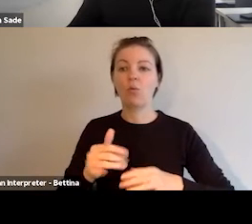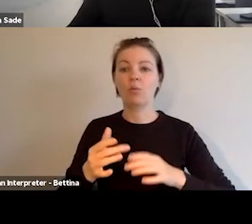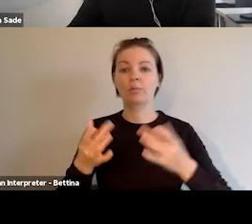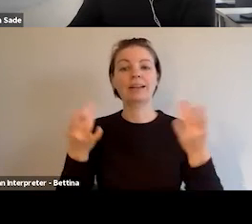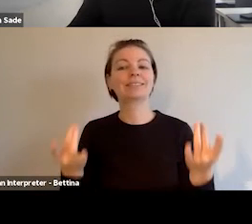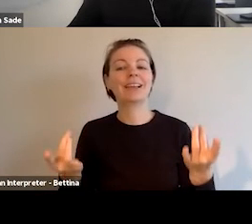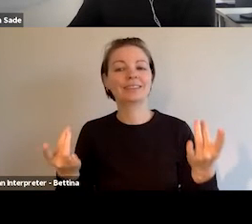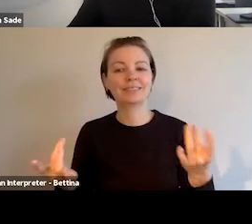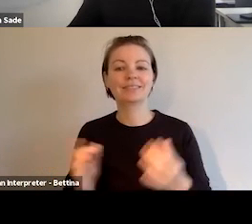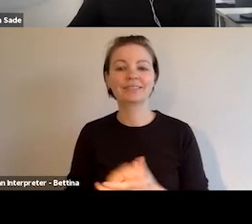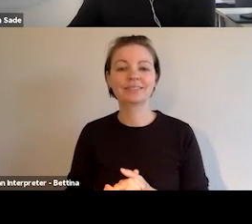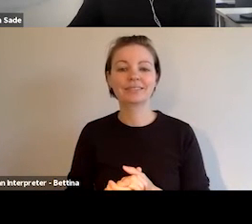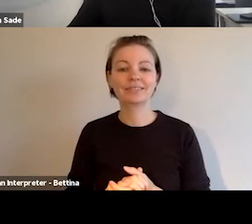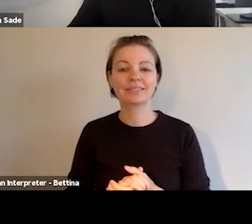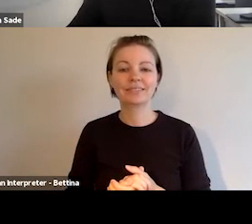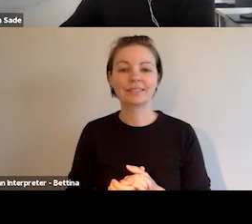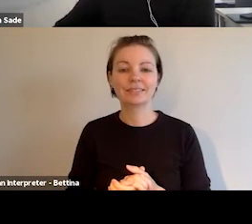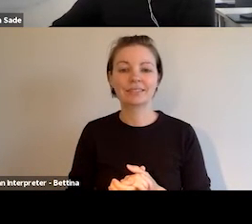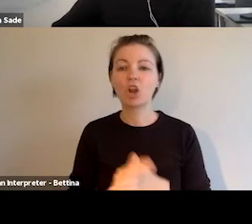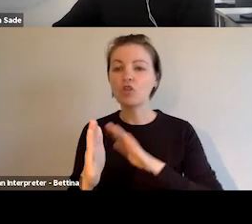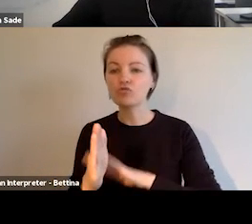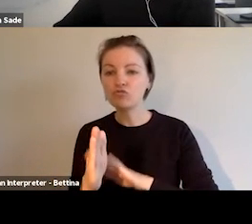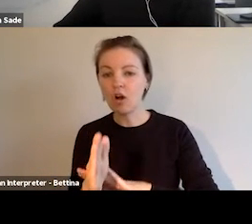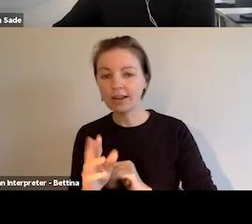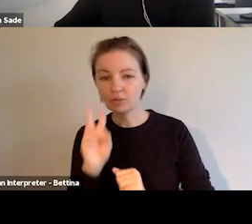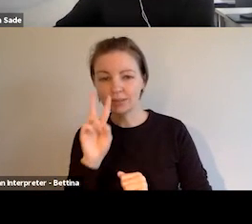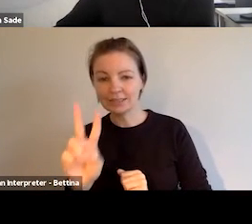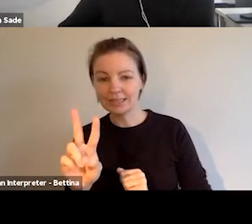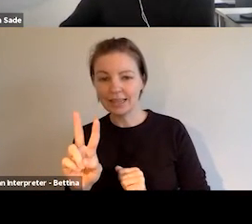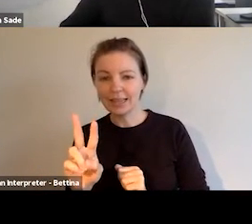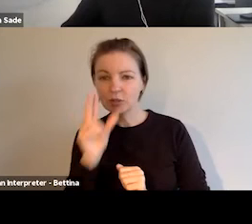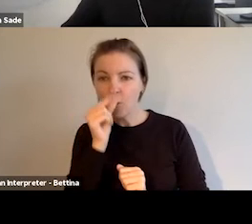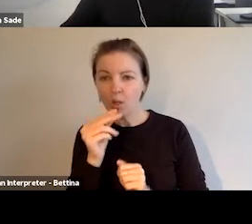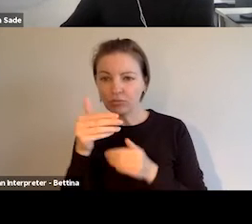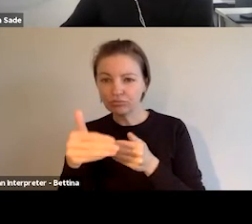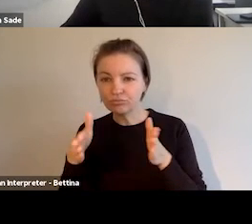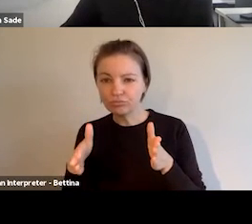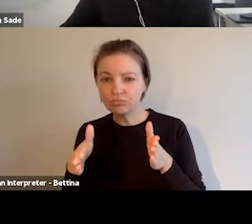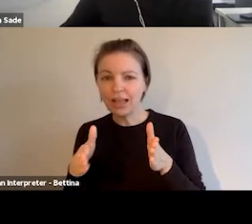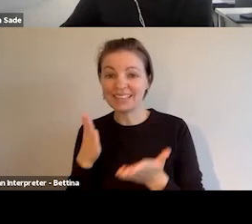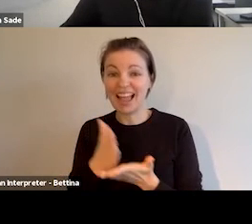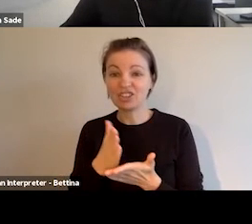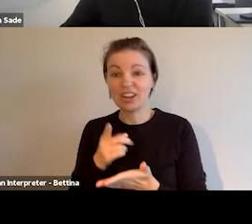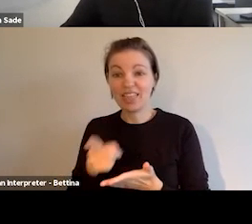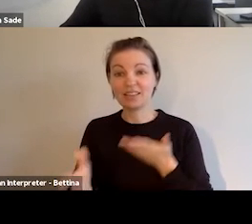which looks like a small home pot or something like that but it was a large interactive performance